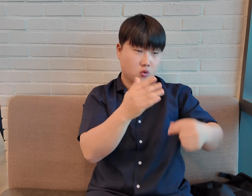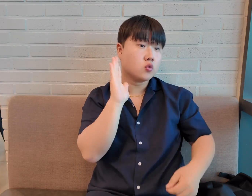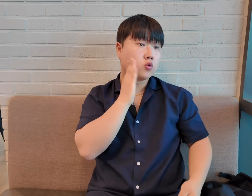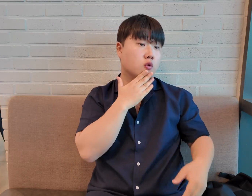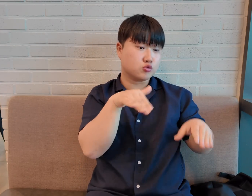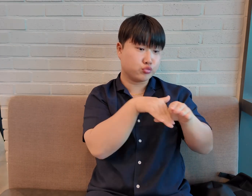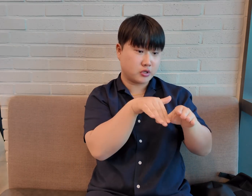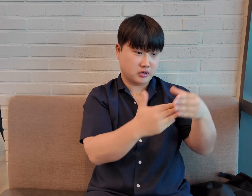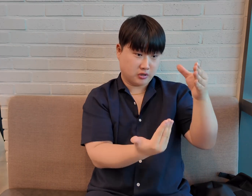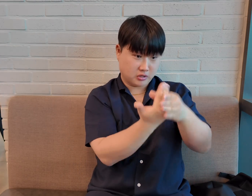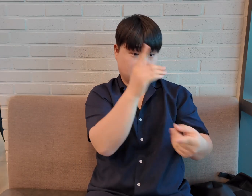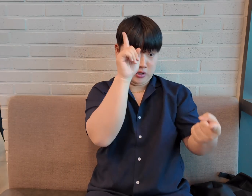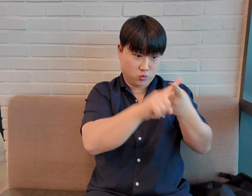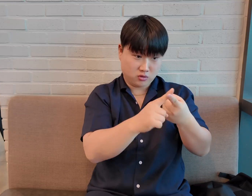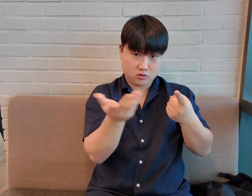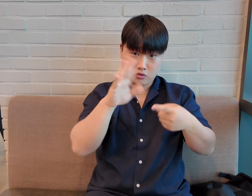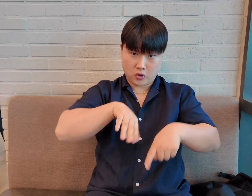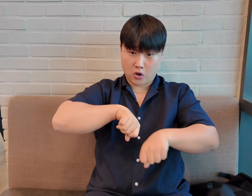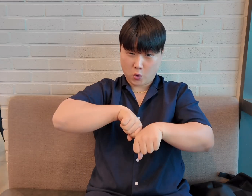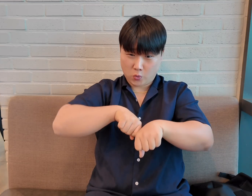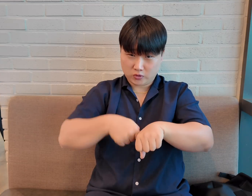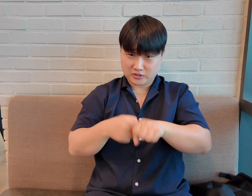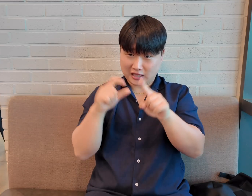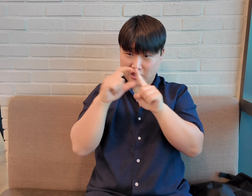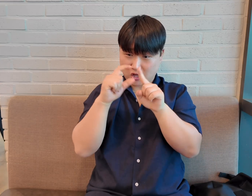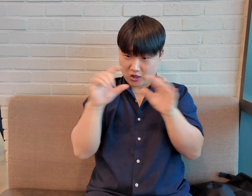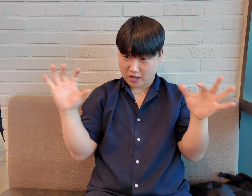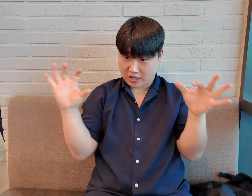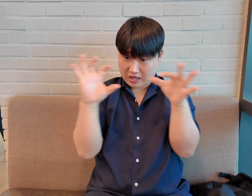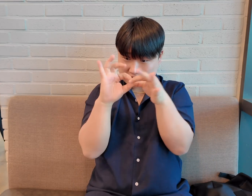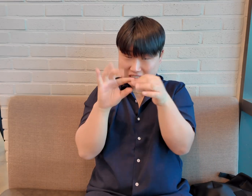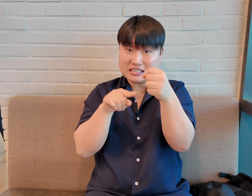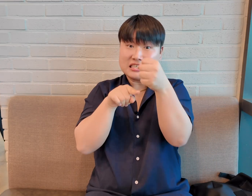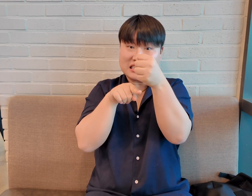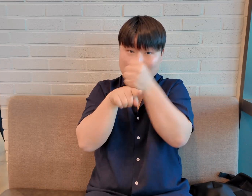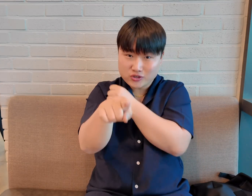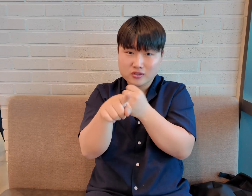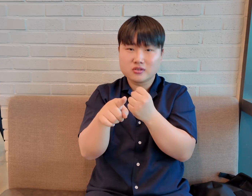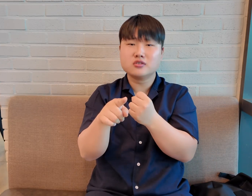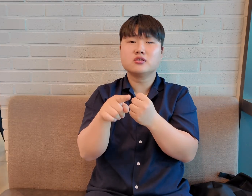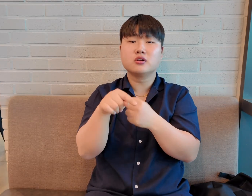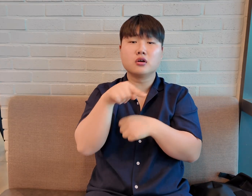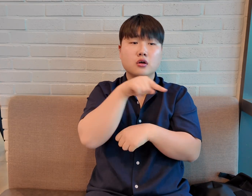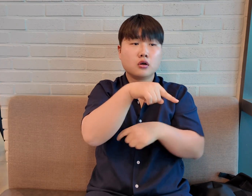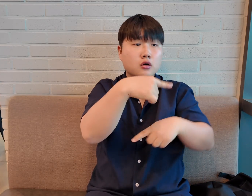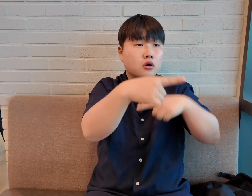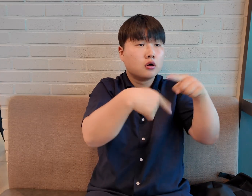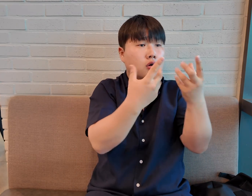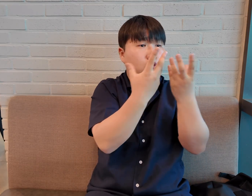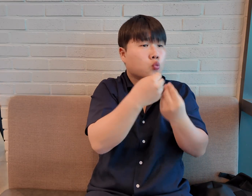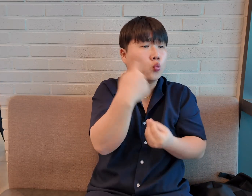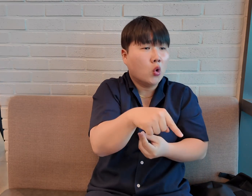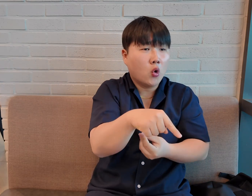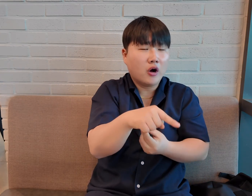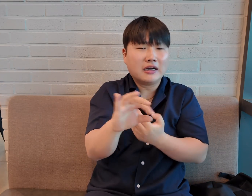Since it originated from deaf culture, the reason for deliberately connecting Korean words is that when you don't know the meaning of a certain sign language sentence,